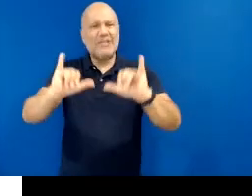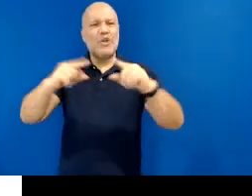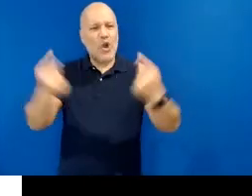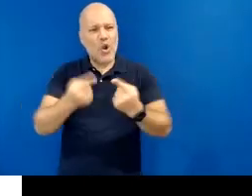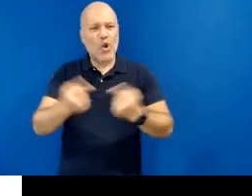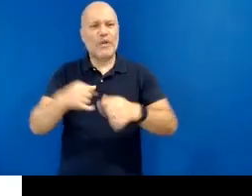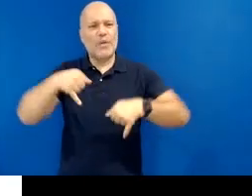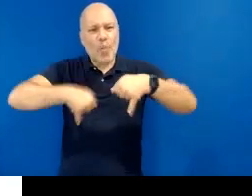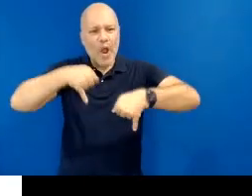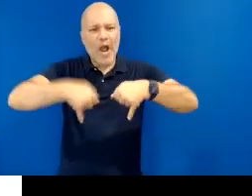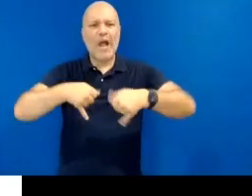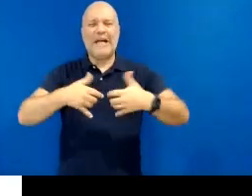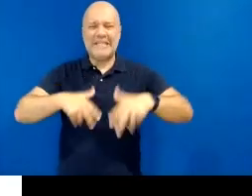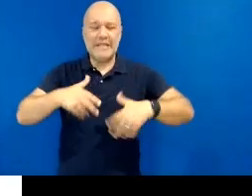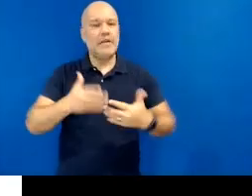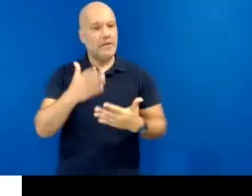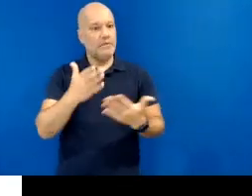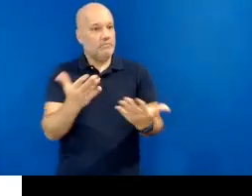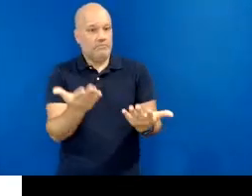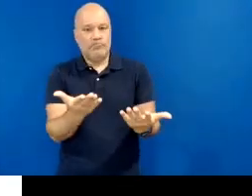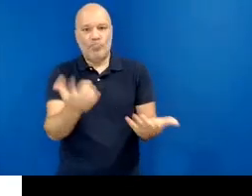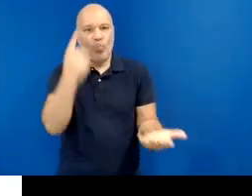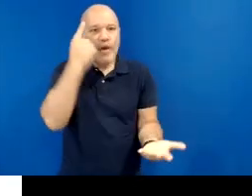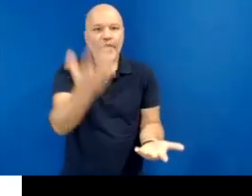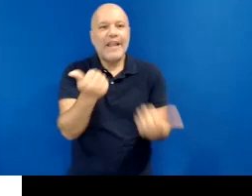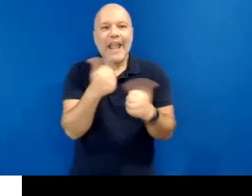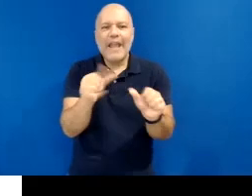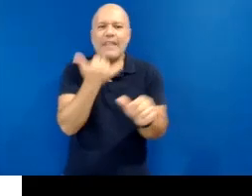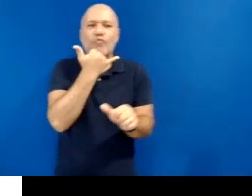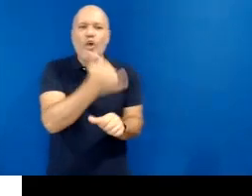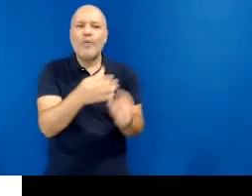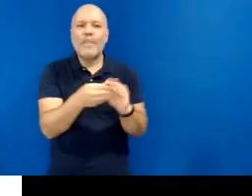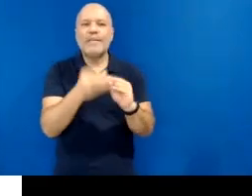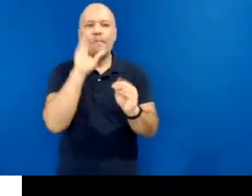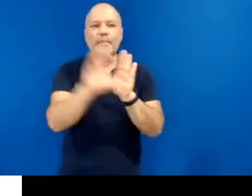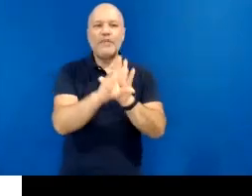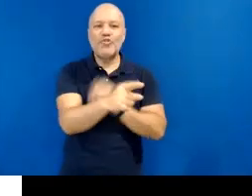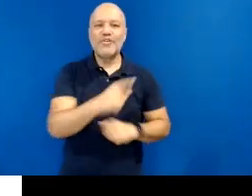Why don't you all chime in on here and say, What about this picture?